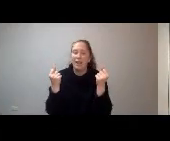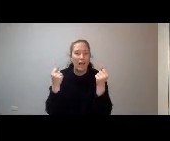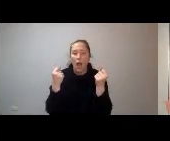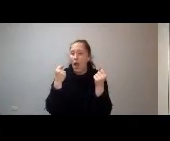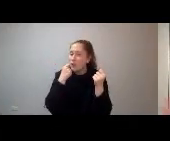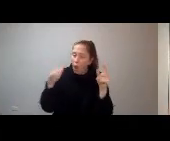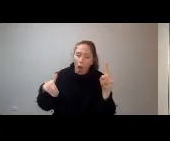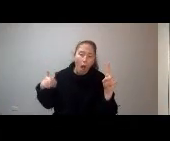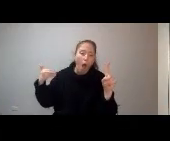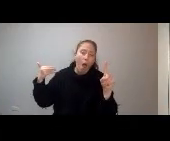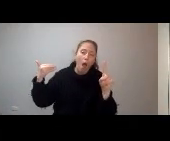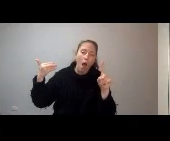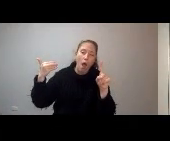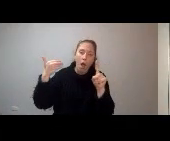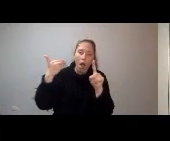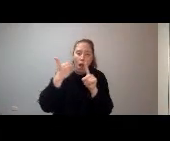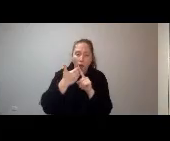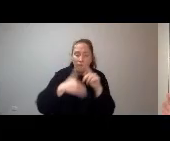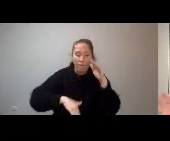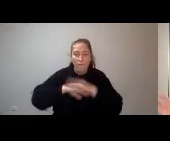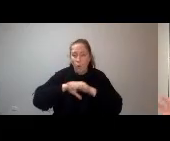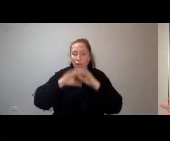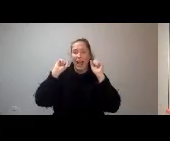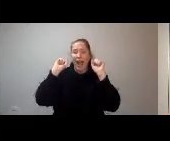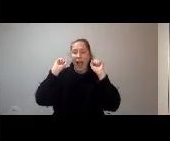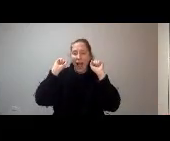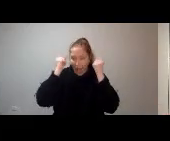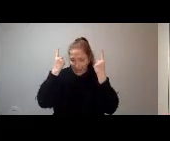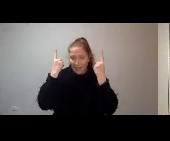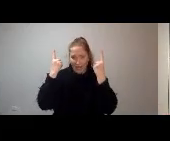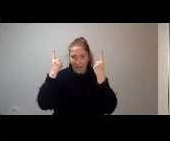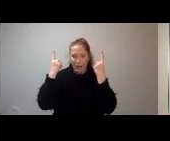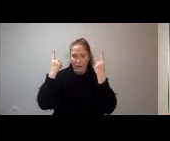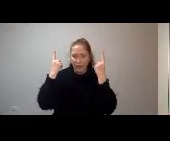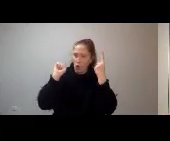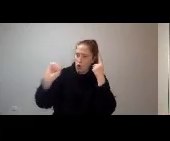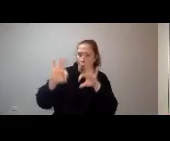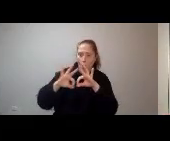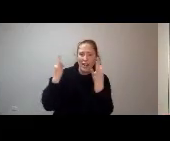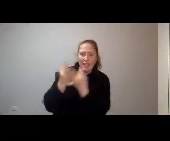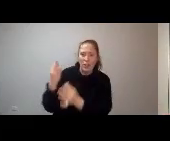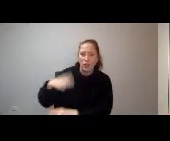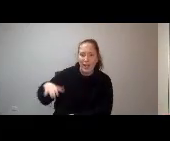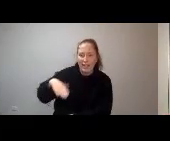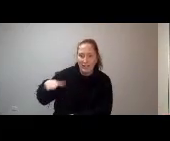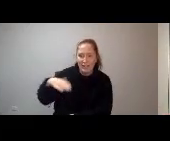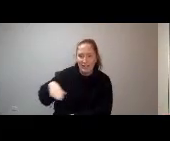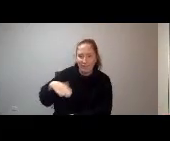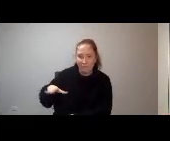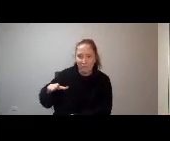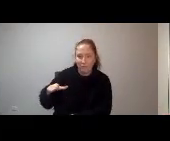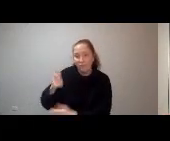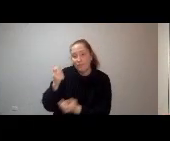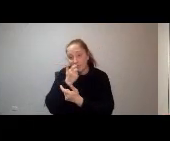of understanding what's necessary for implementation. You actually have to have a lot of good practice in order to do that,